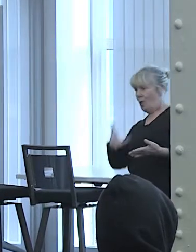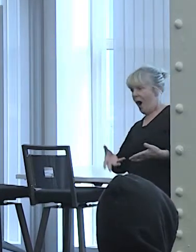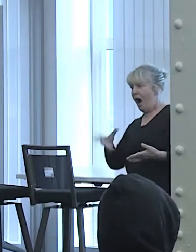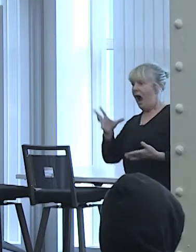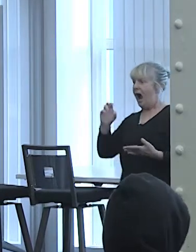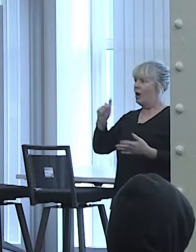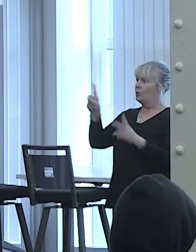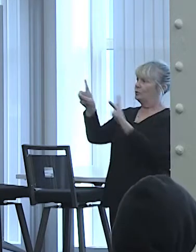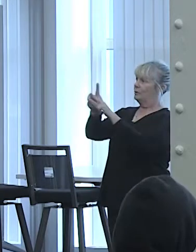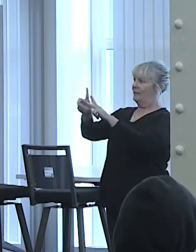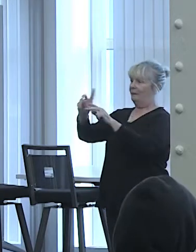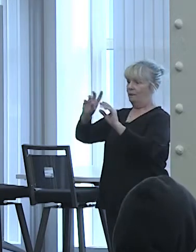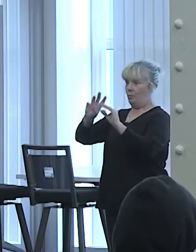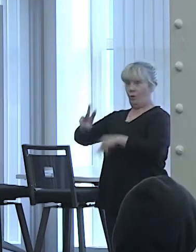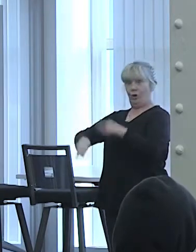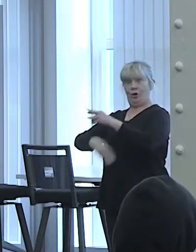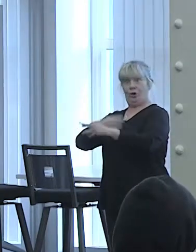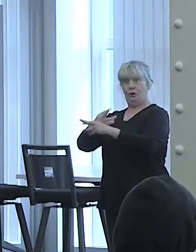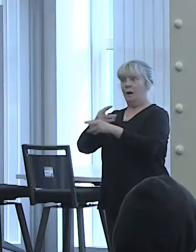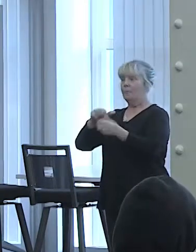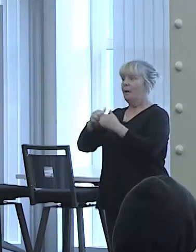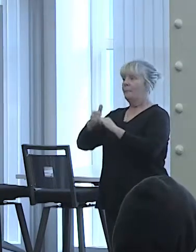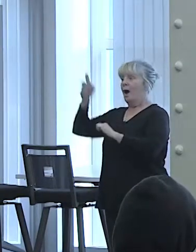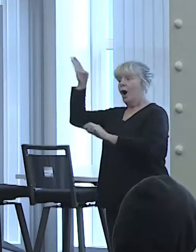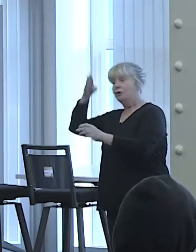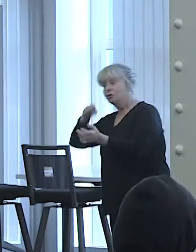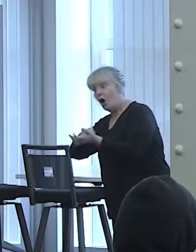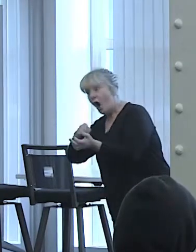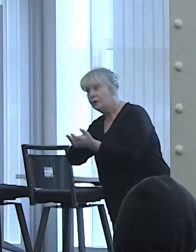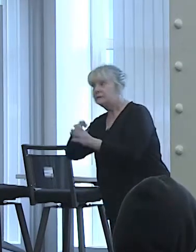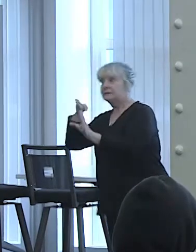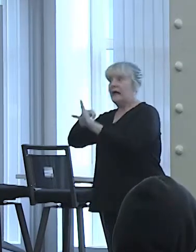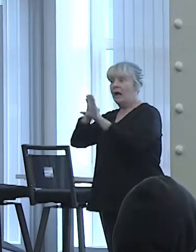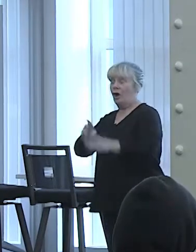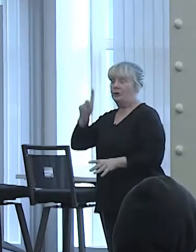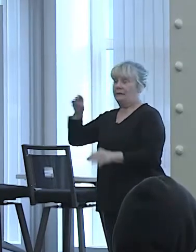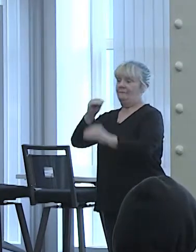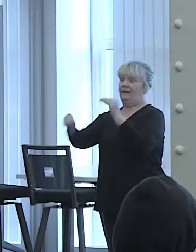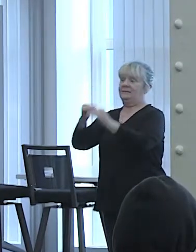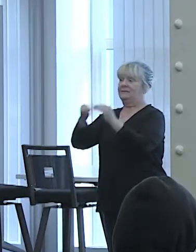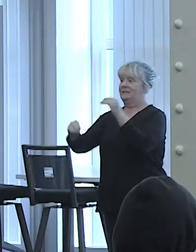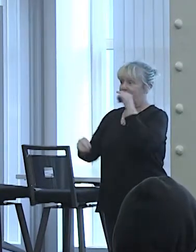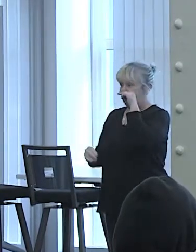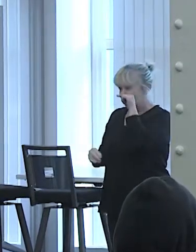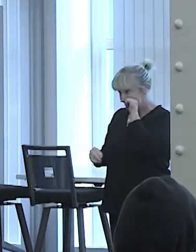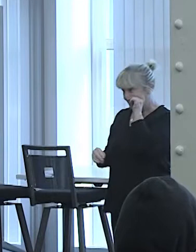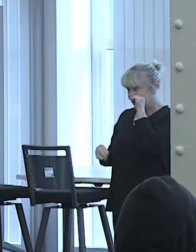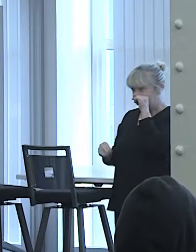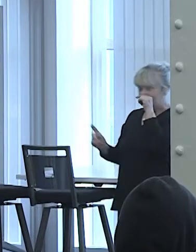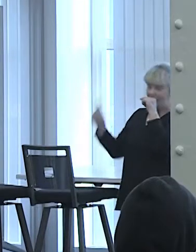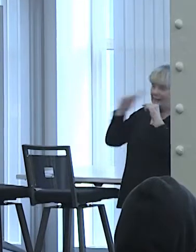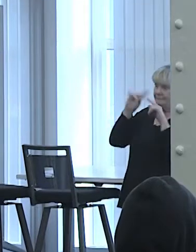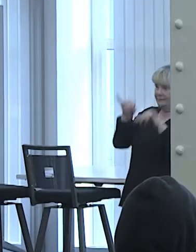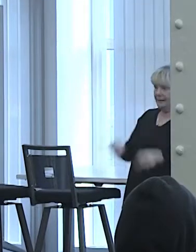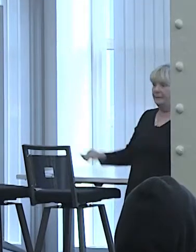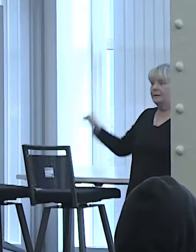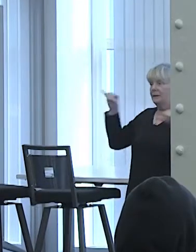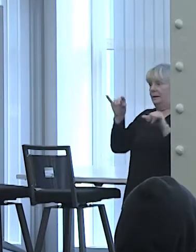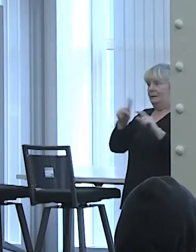is a problem that doctors or psychiatrists need to fix. We hear these patterns across forms of oppression